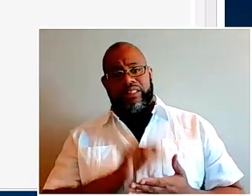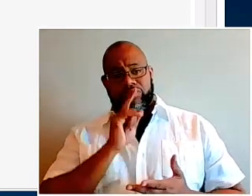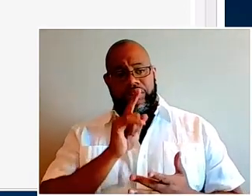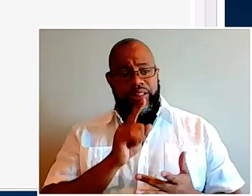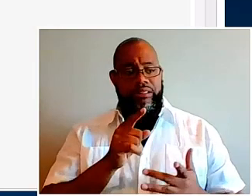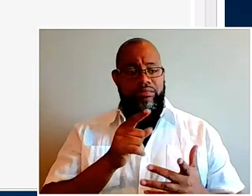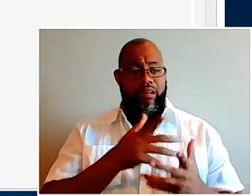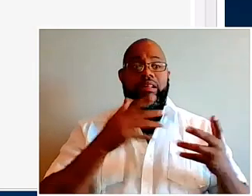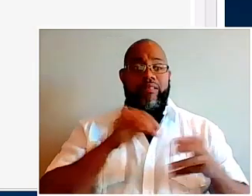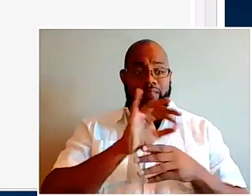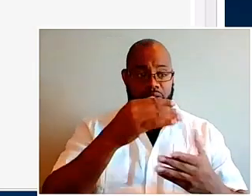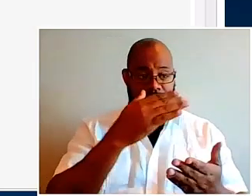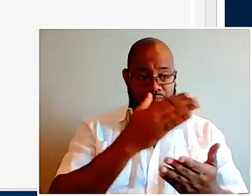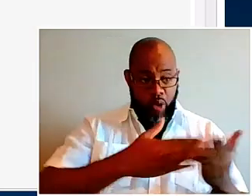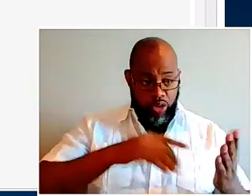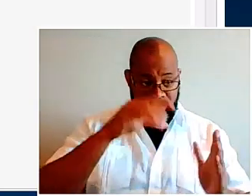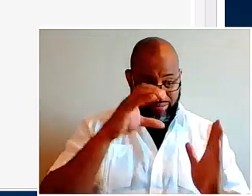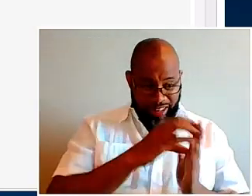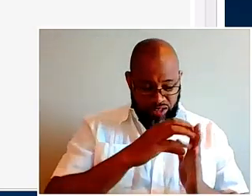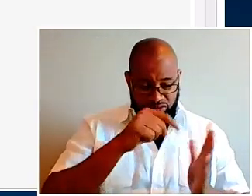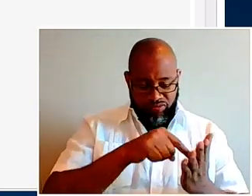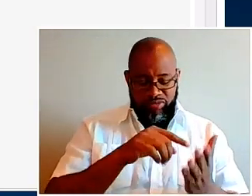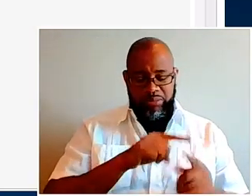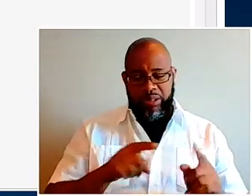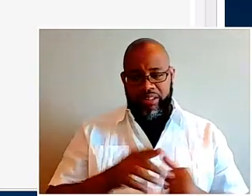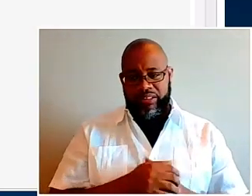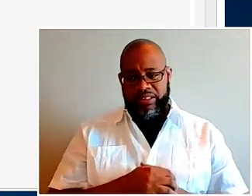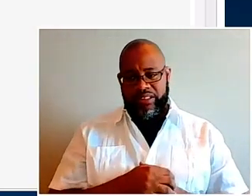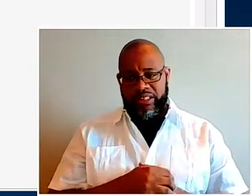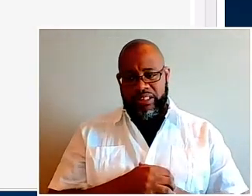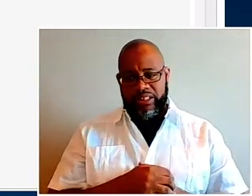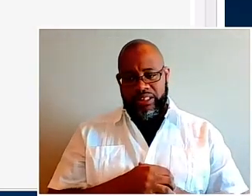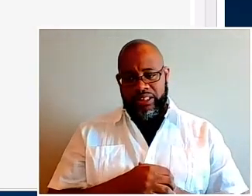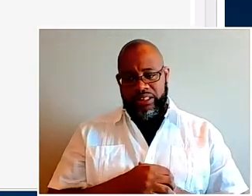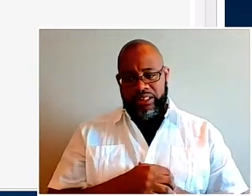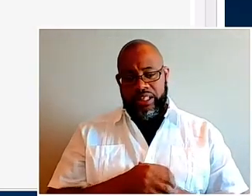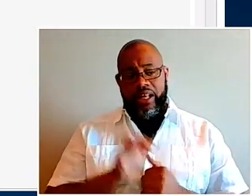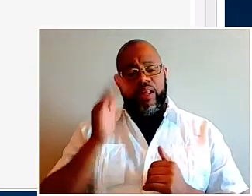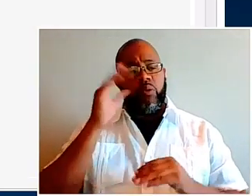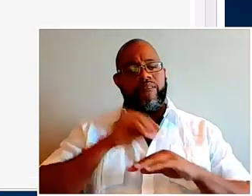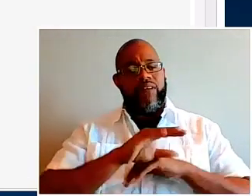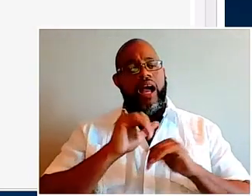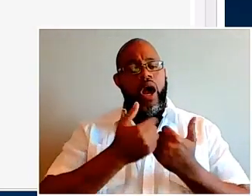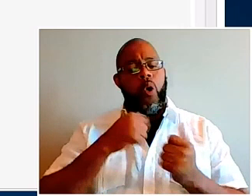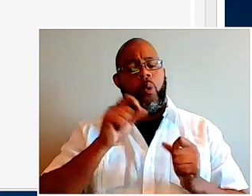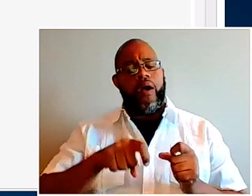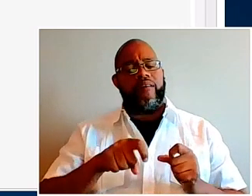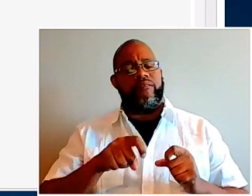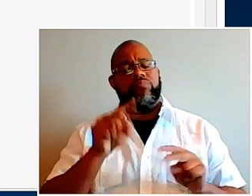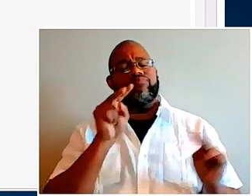But I think it affects how we are going to have to look at the temperature checks.